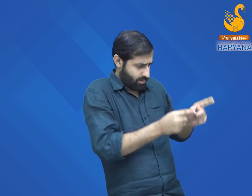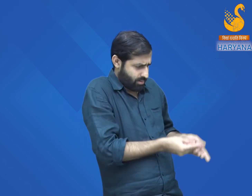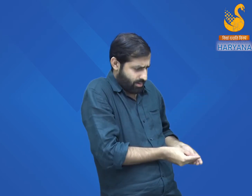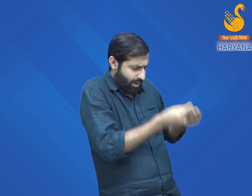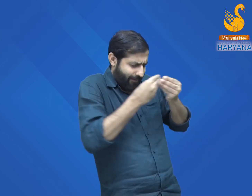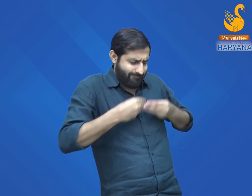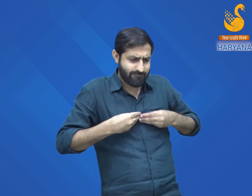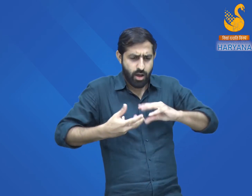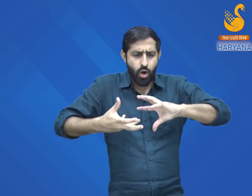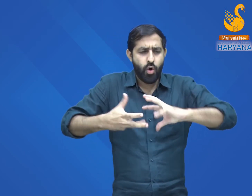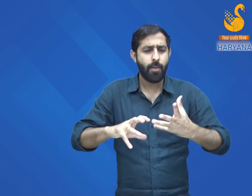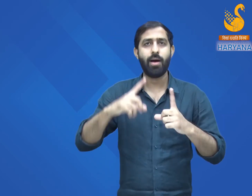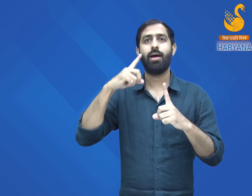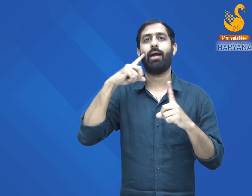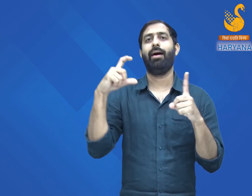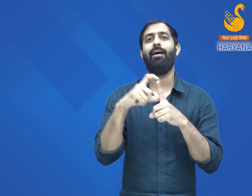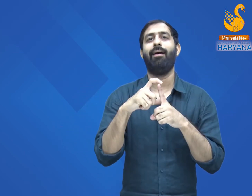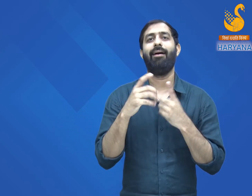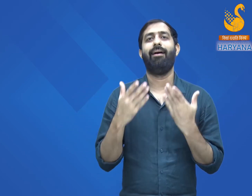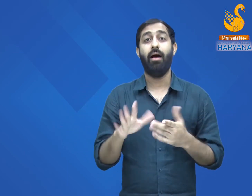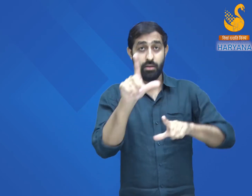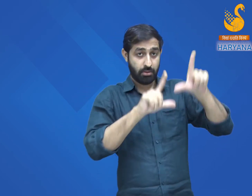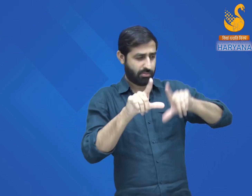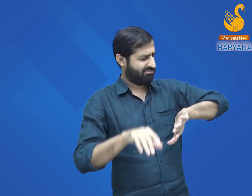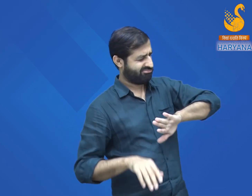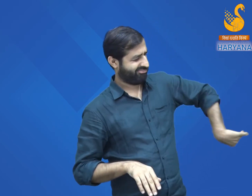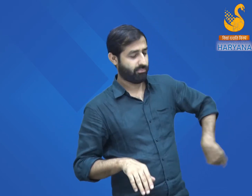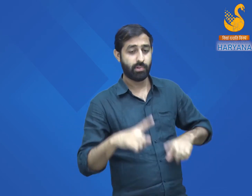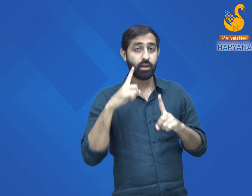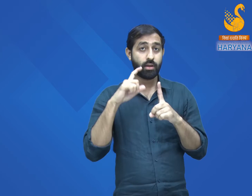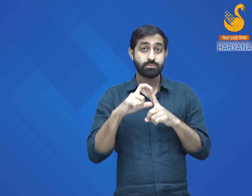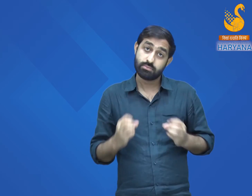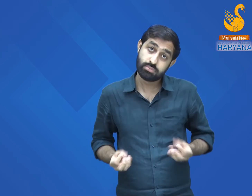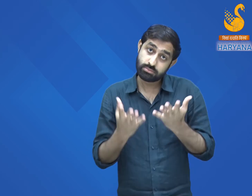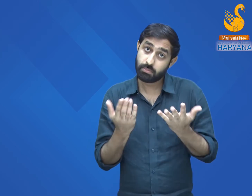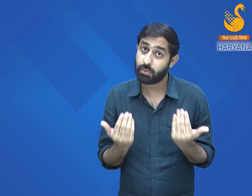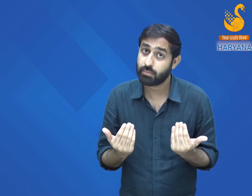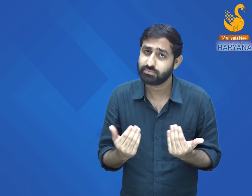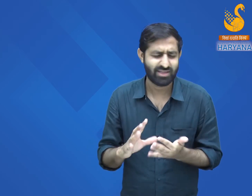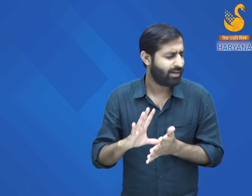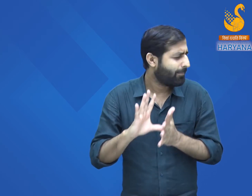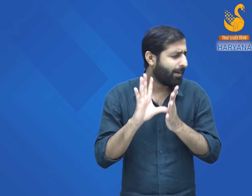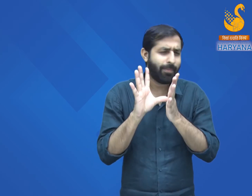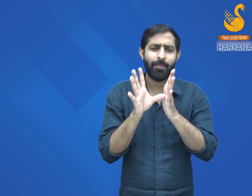Language plays a role in shaping our identity. We cannot get our identity without language.